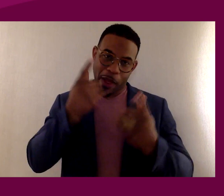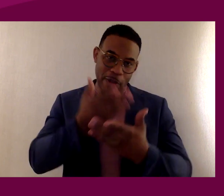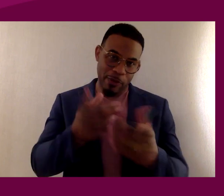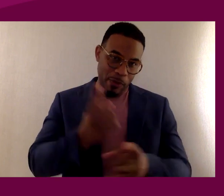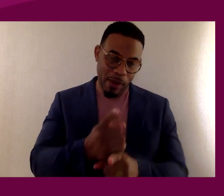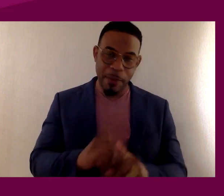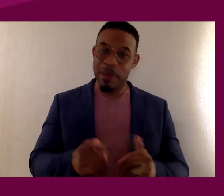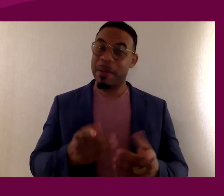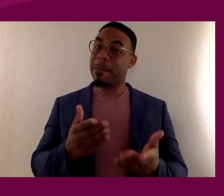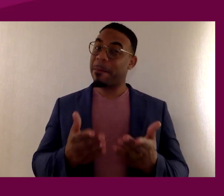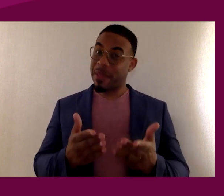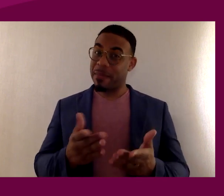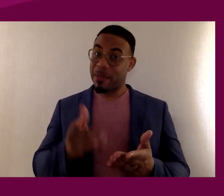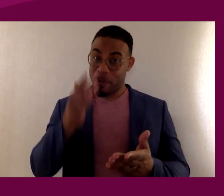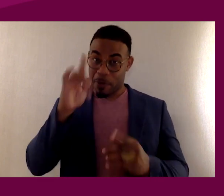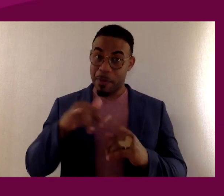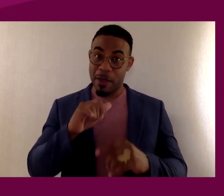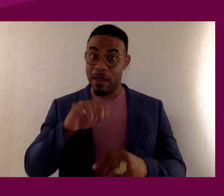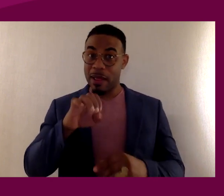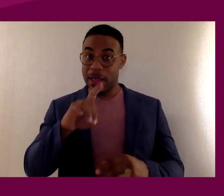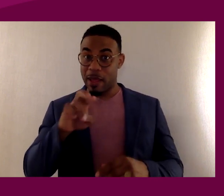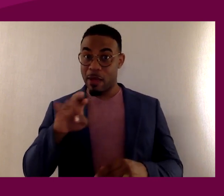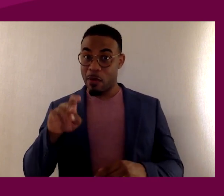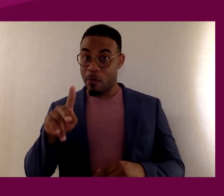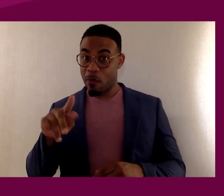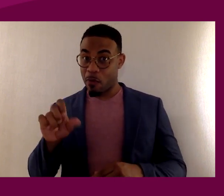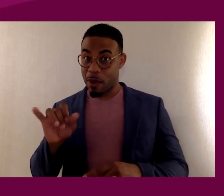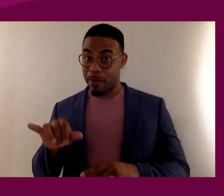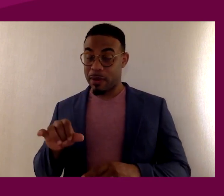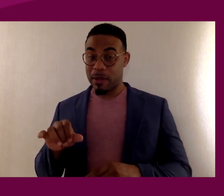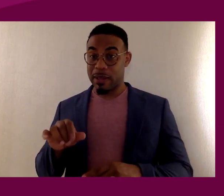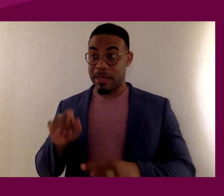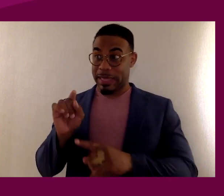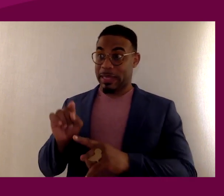the things I've said about Judy doesn't surprise you, but maybe you don't know about Ed Roberts.